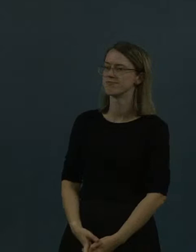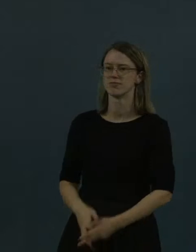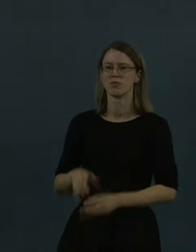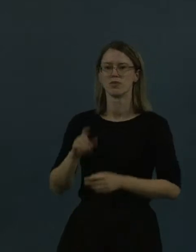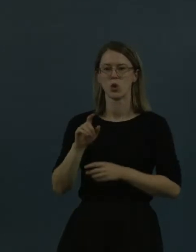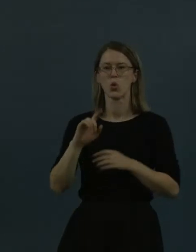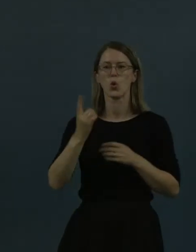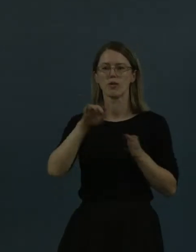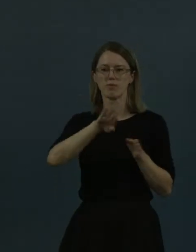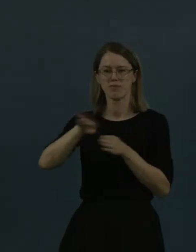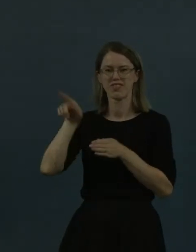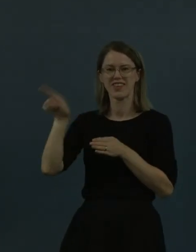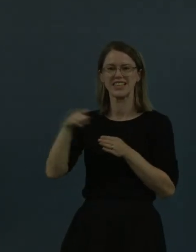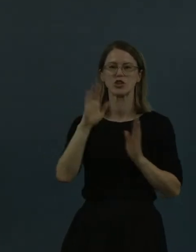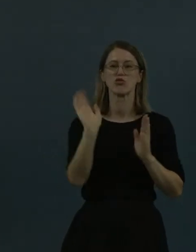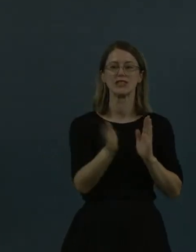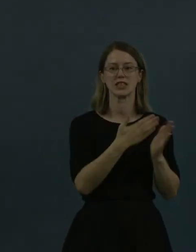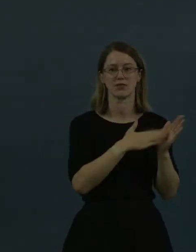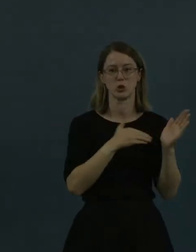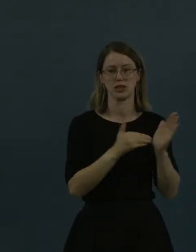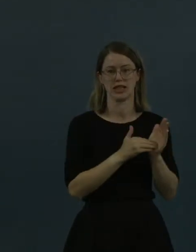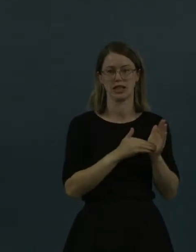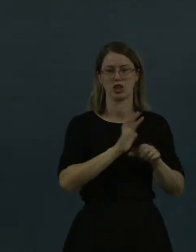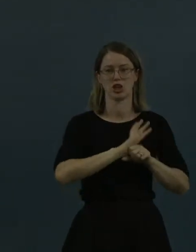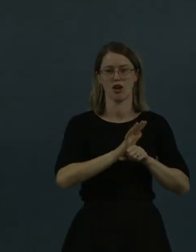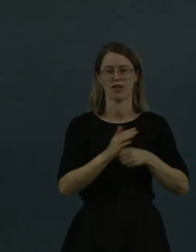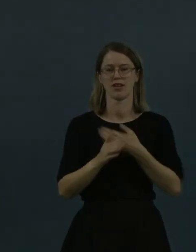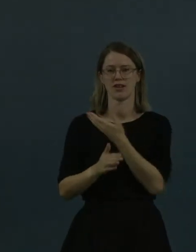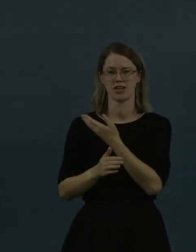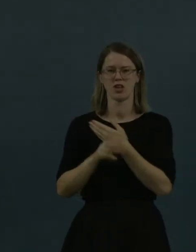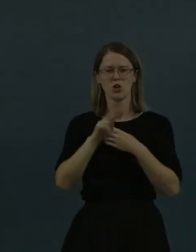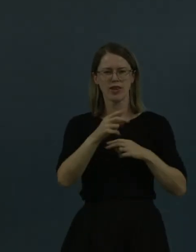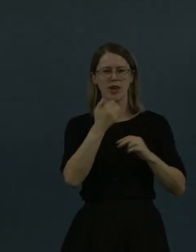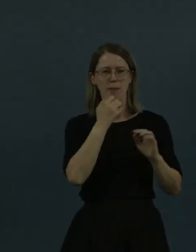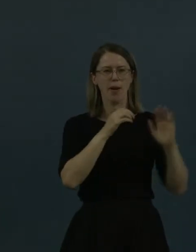the cases outside Auckland, and